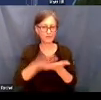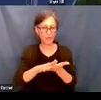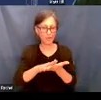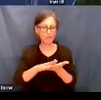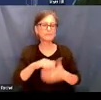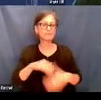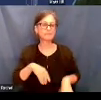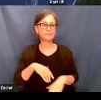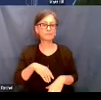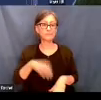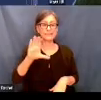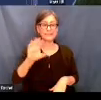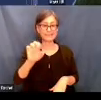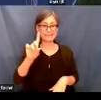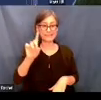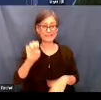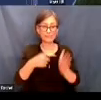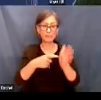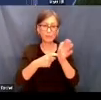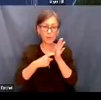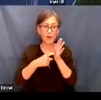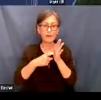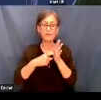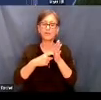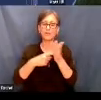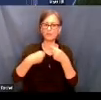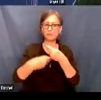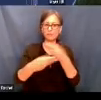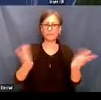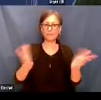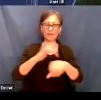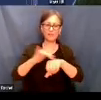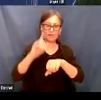The CDE is required to make available certification status for non-public